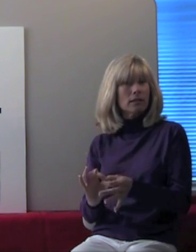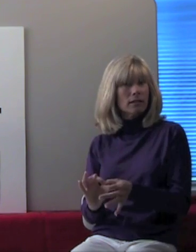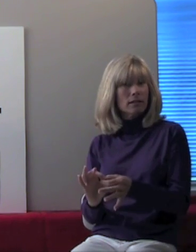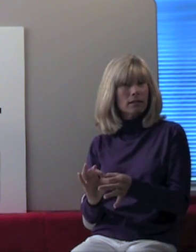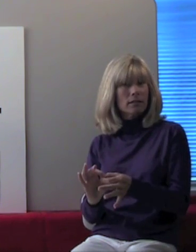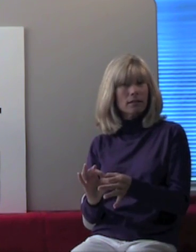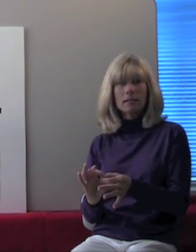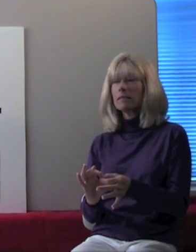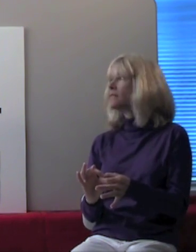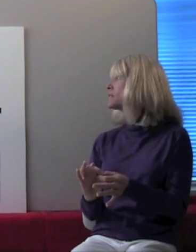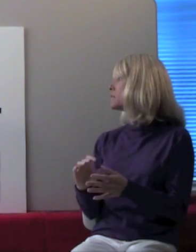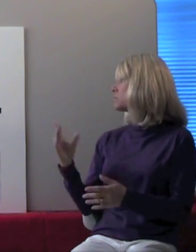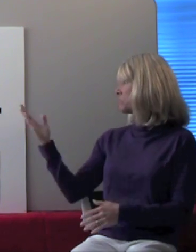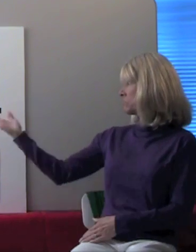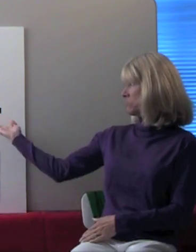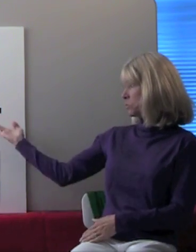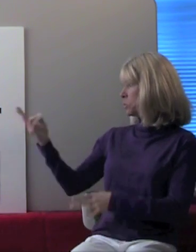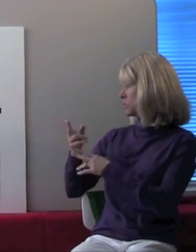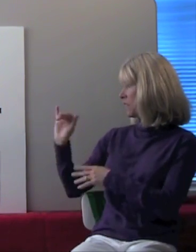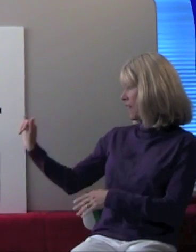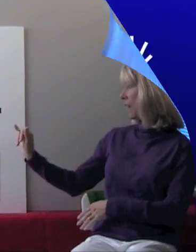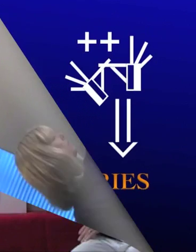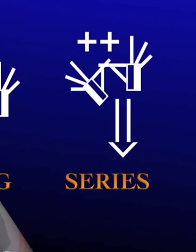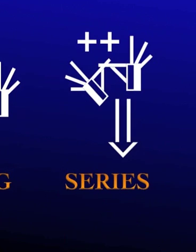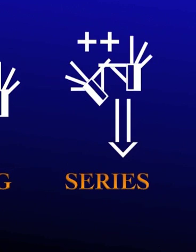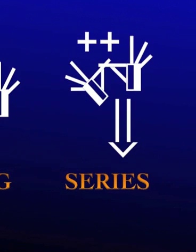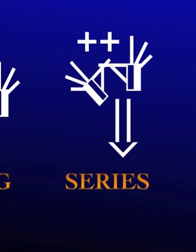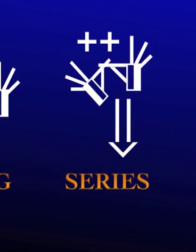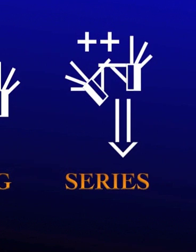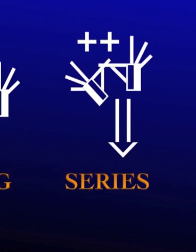or the sign SERIES, you use this symbol.